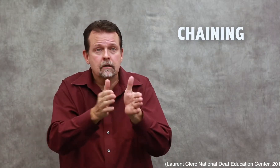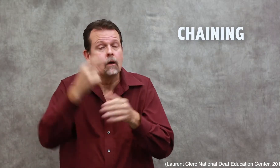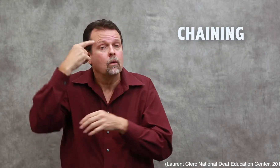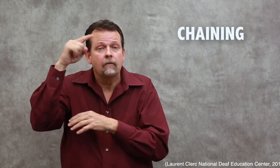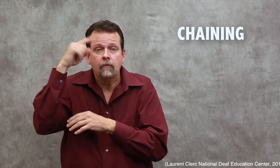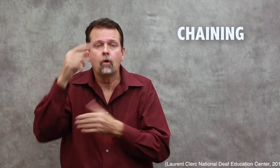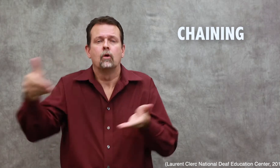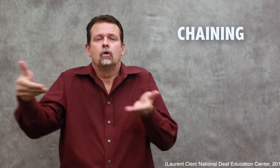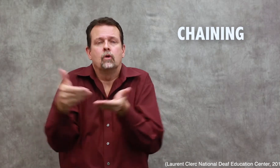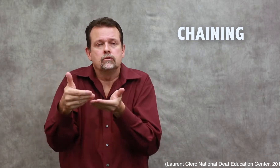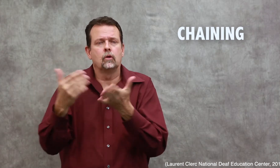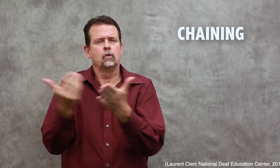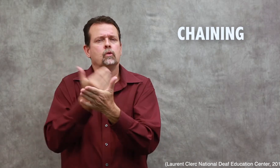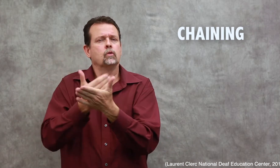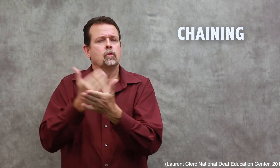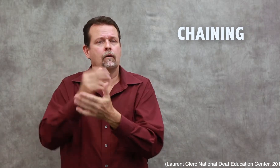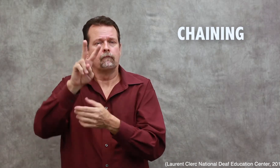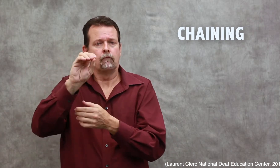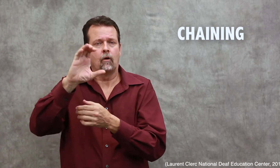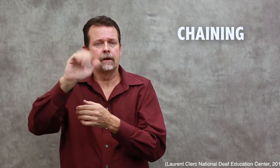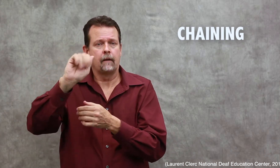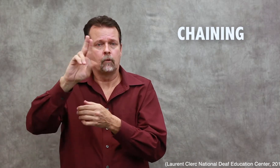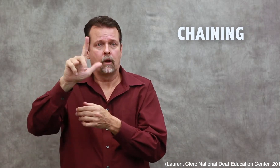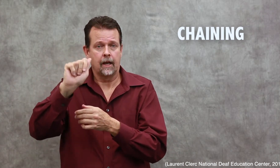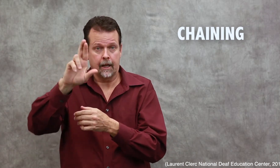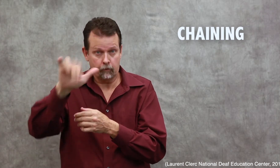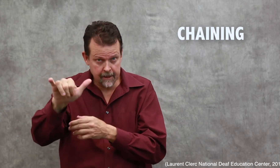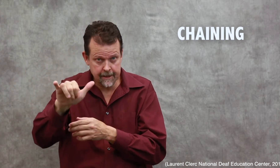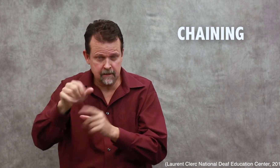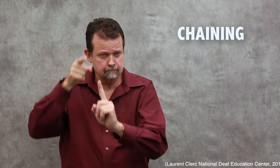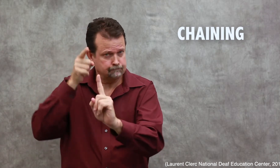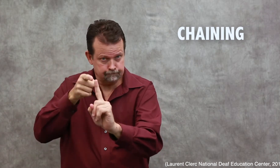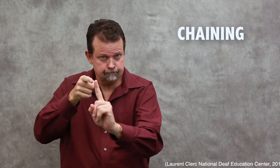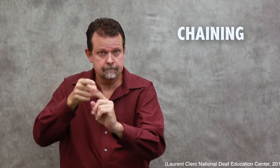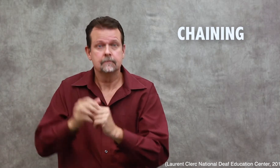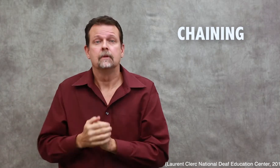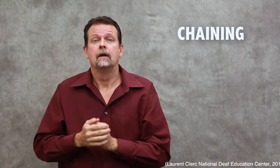to introduce new vocabulary